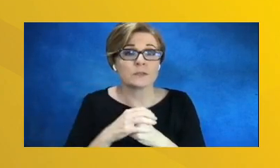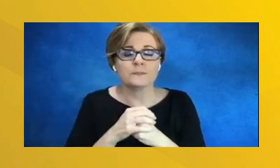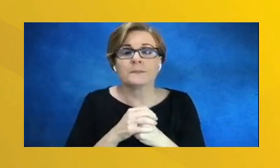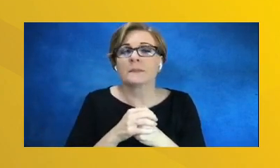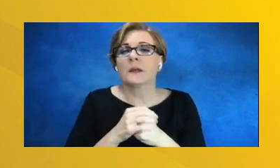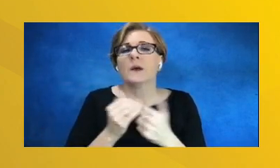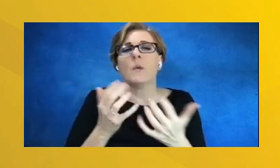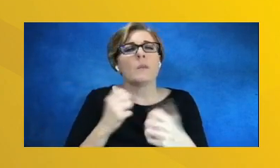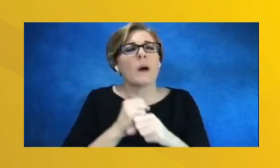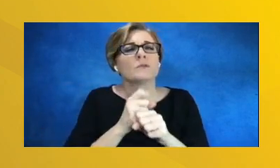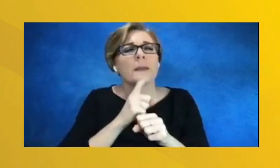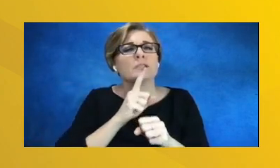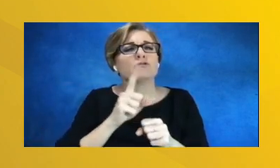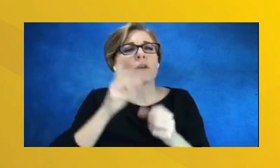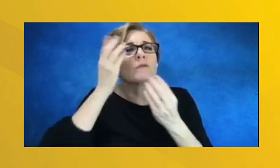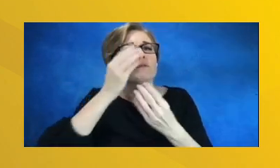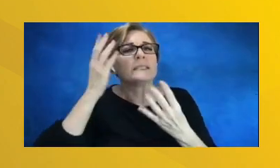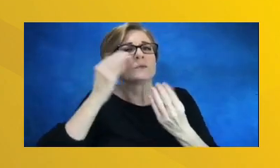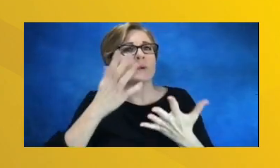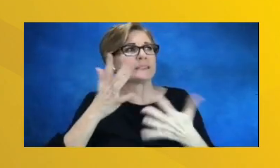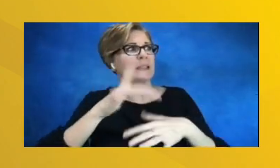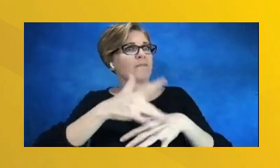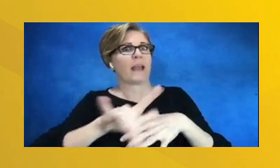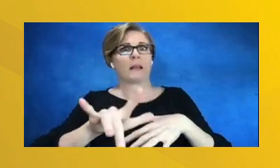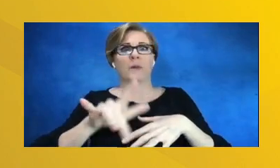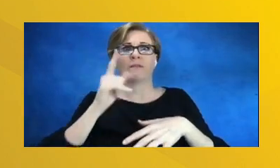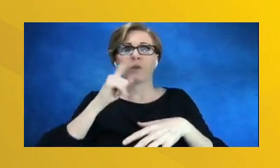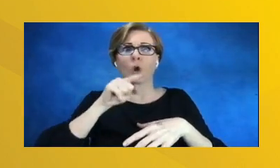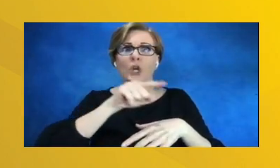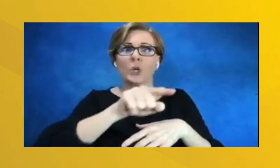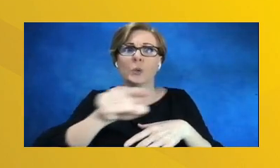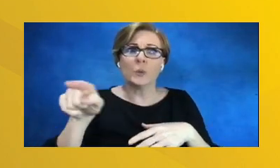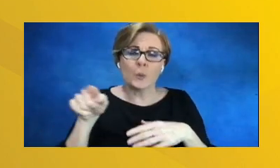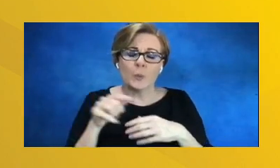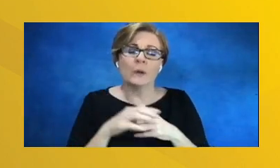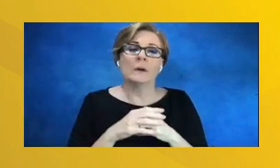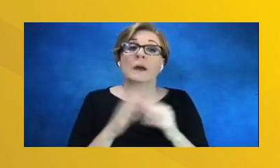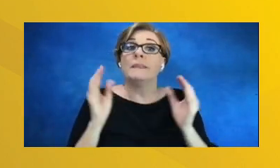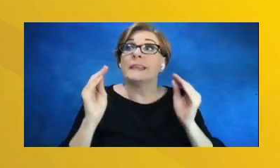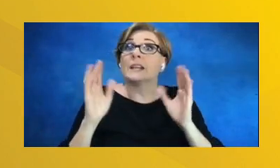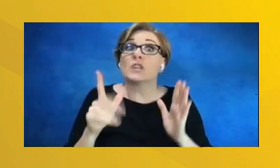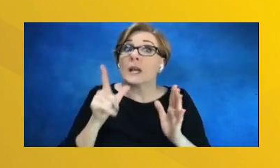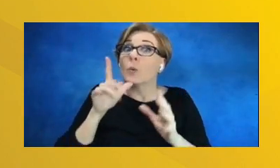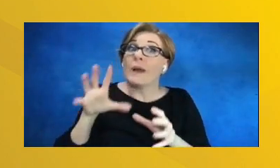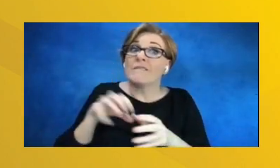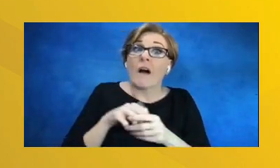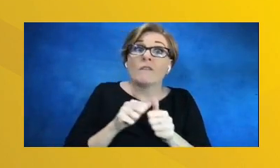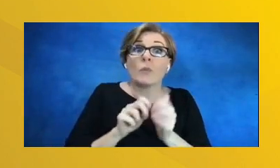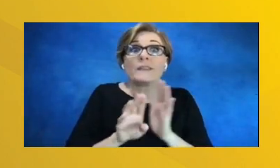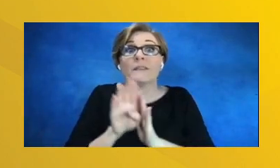These educators that are part of this collaboration are so inspiring and I cannot wait to see